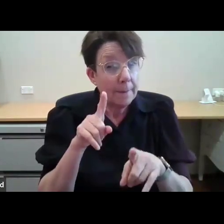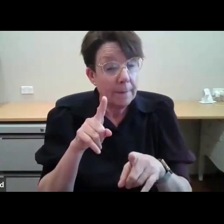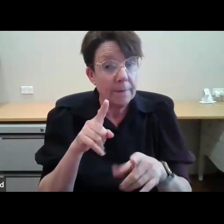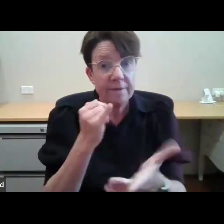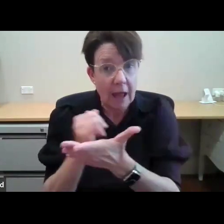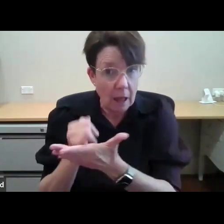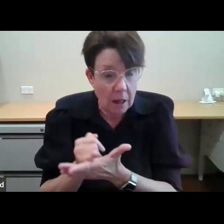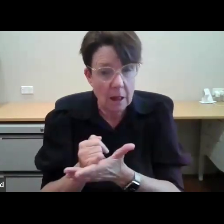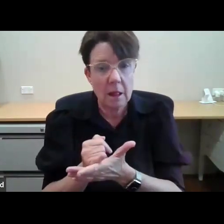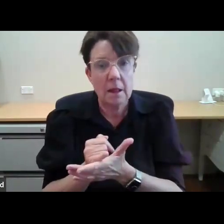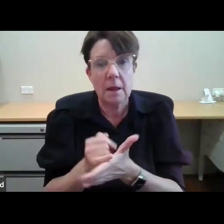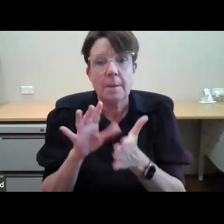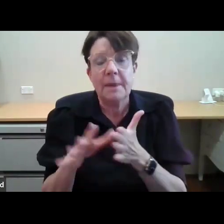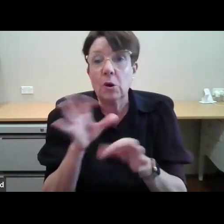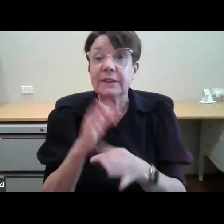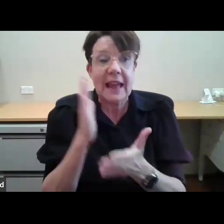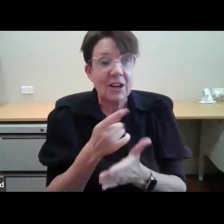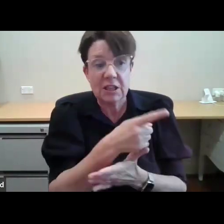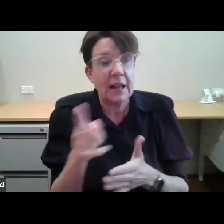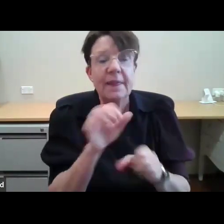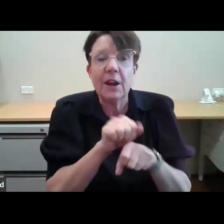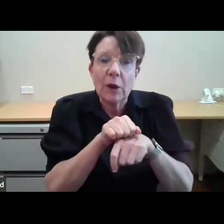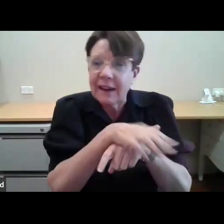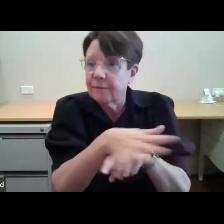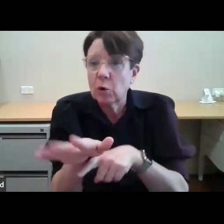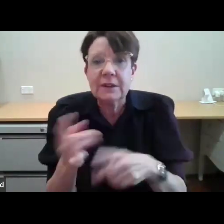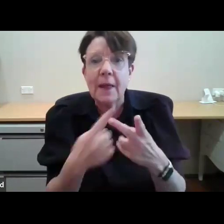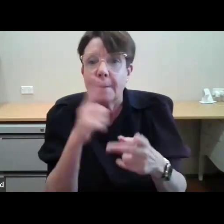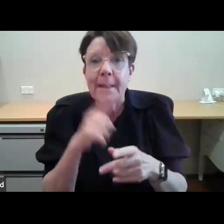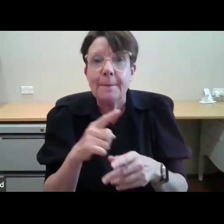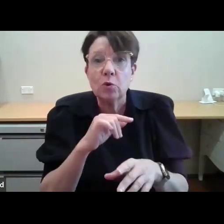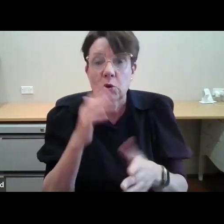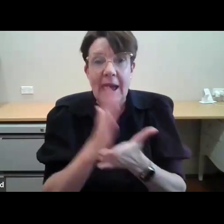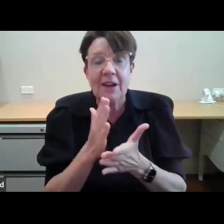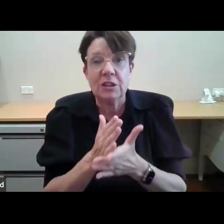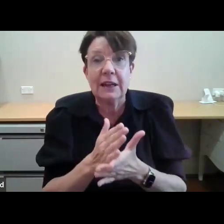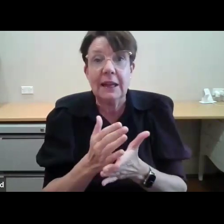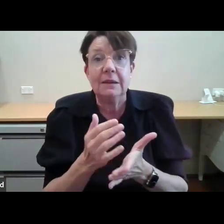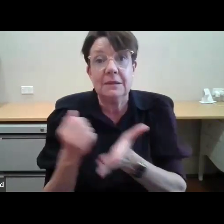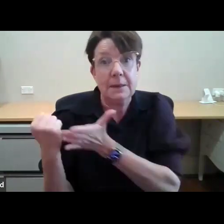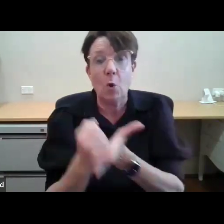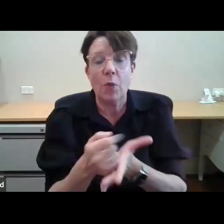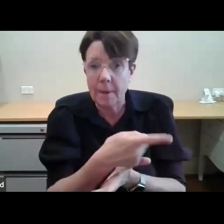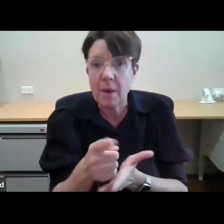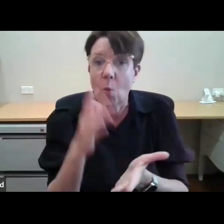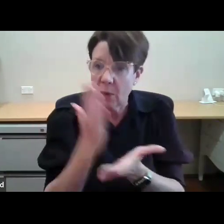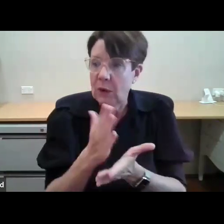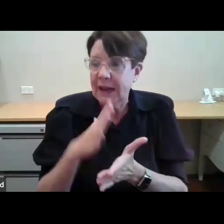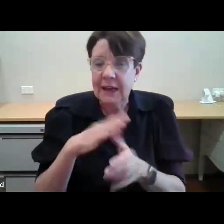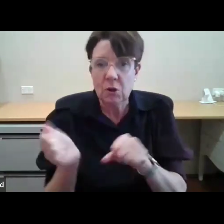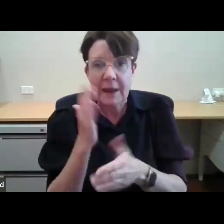organisations, we need to take people with us which takes me to my fourth point which is about engaging and finding appropriate